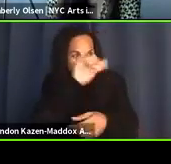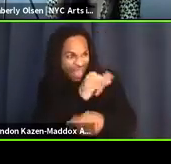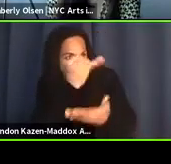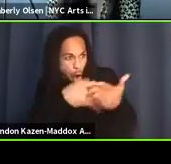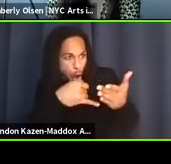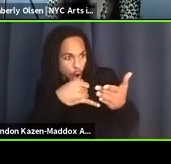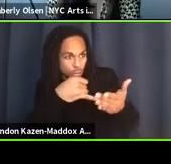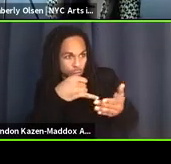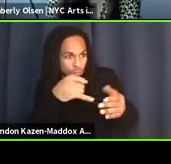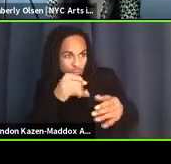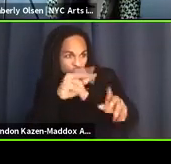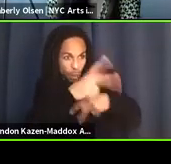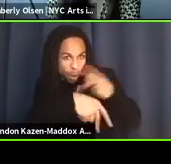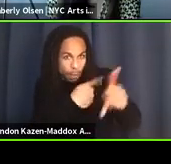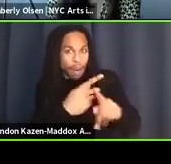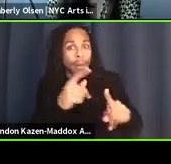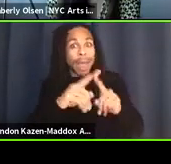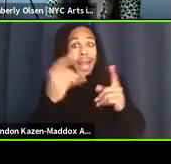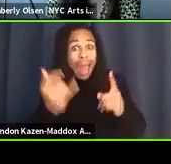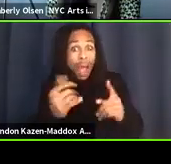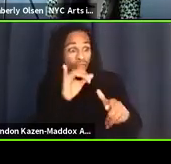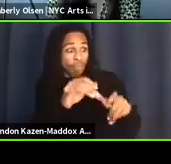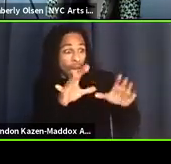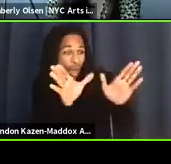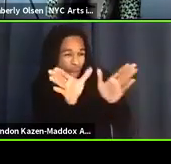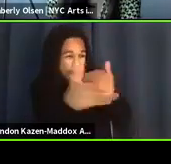Alejandra Duque Cifuentes: What is interesting about what you're mentioning